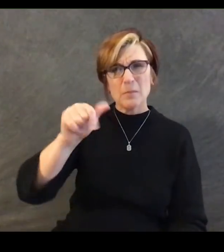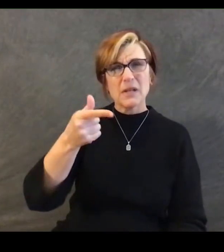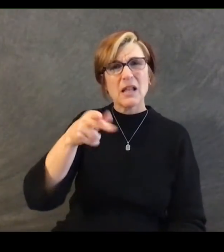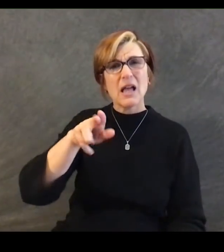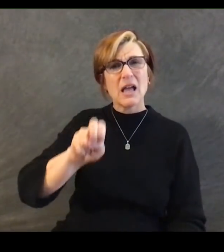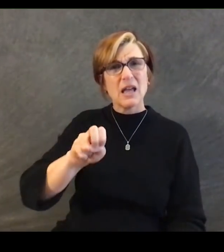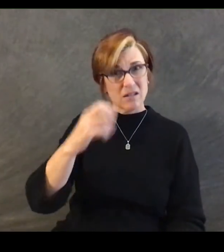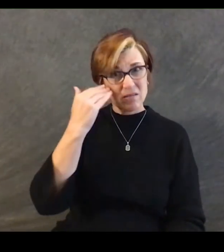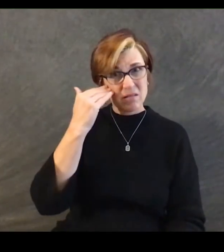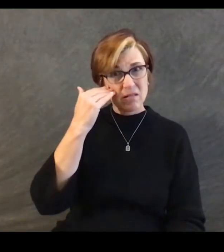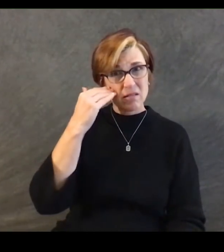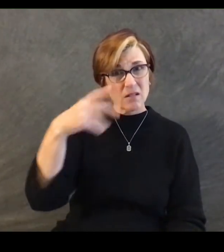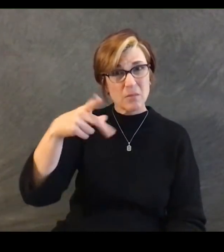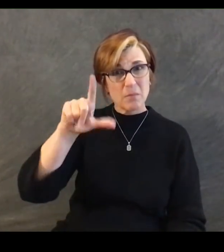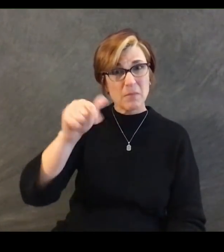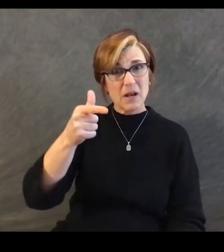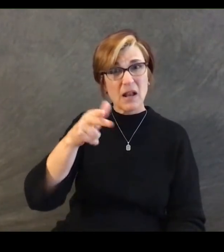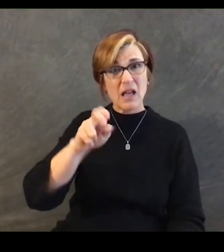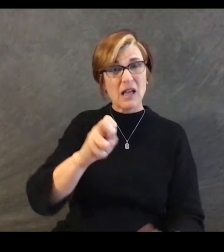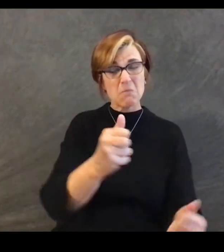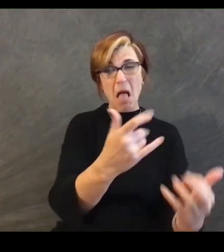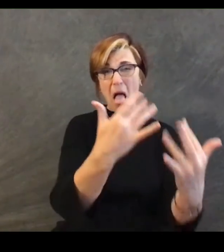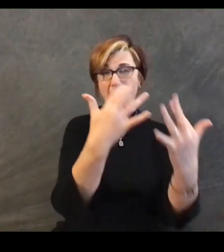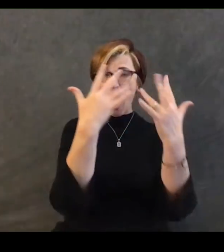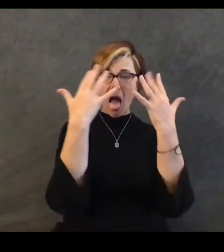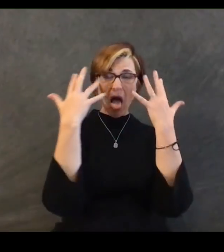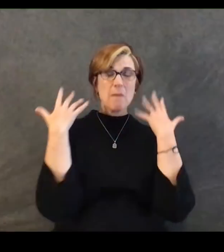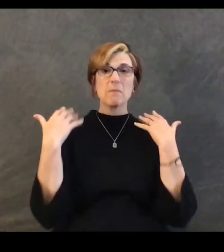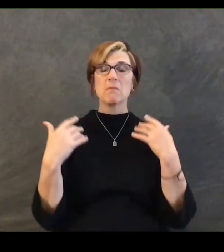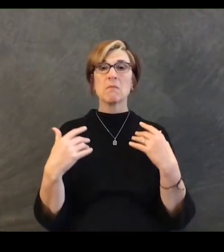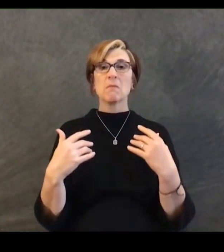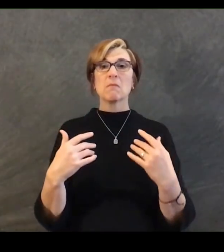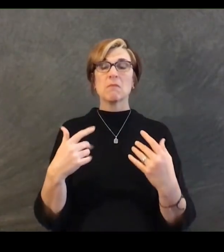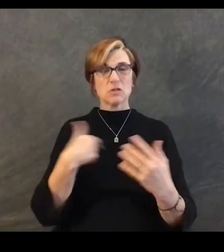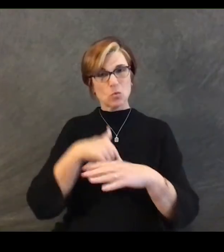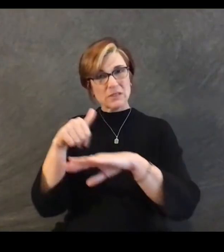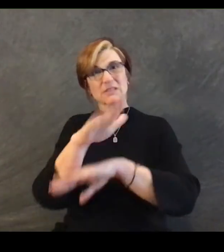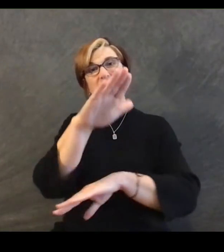for the doctors and the nurses for the paramedics and the truck drivers and the